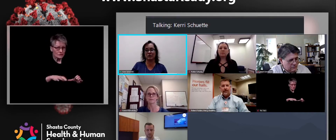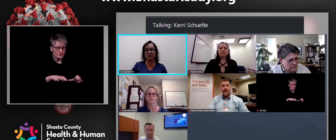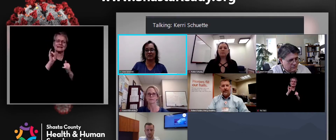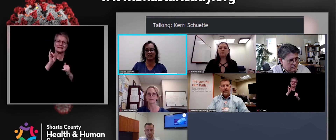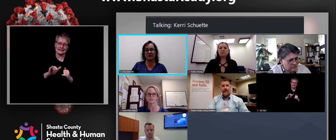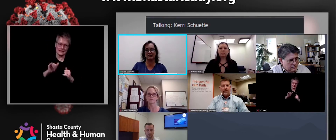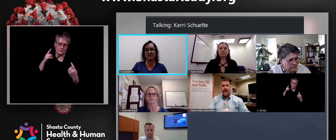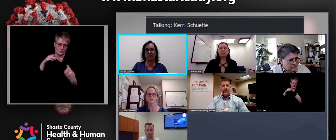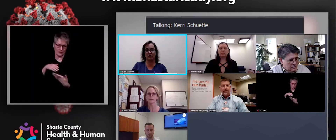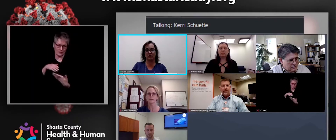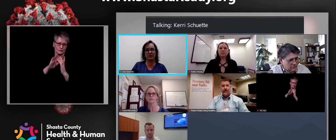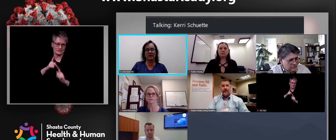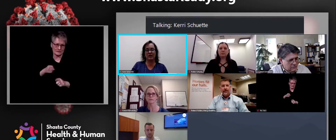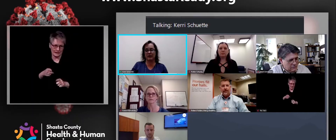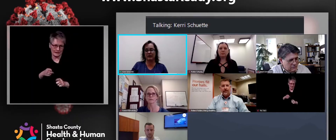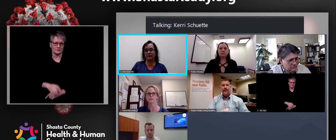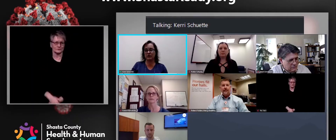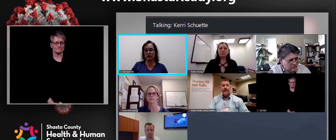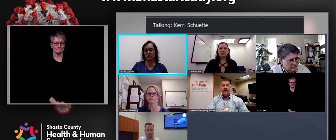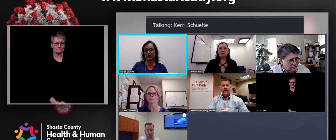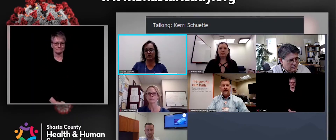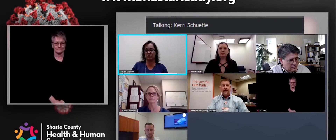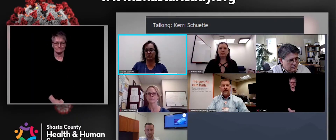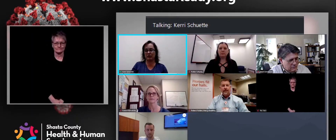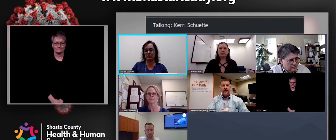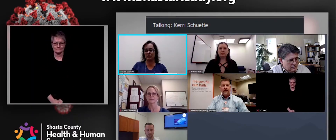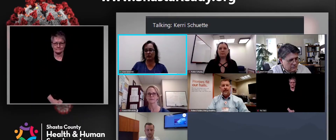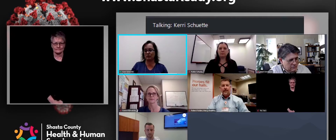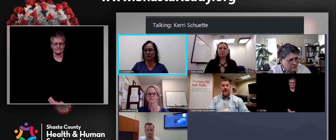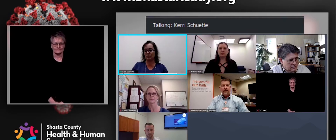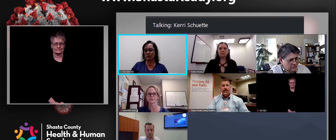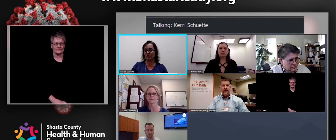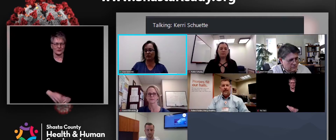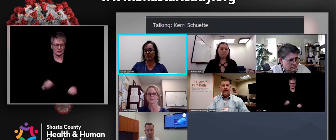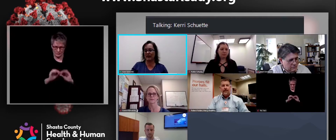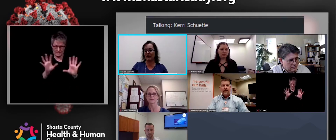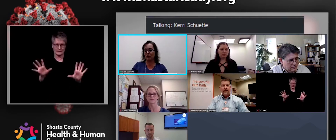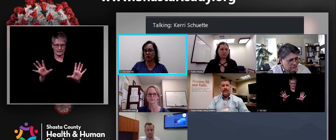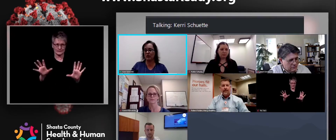the question itself. So I just want to make sure that we were clear on that.